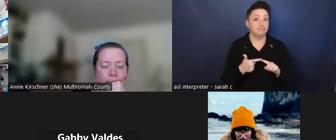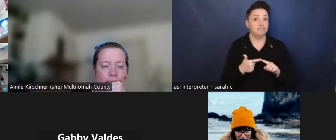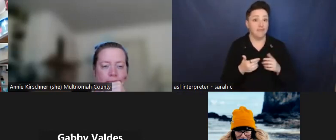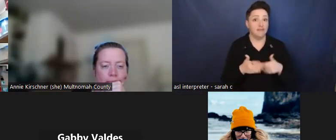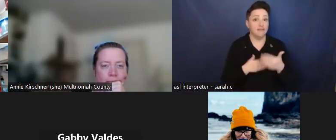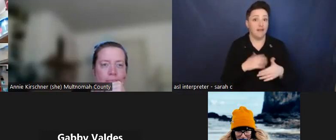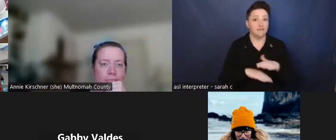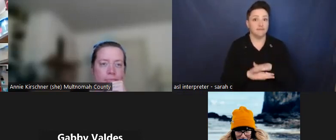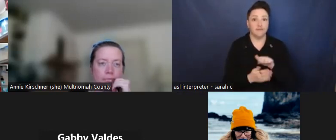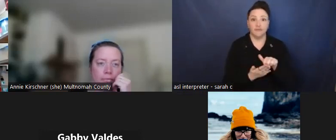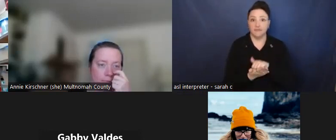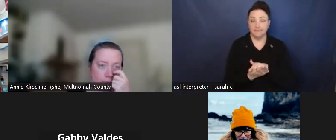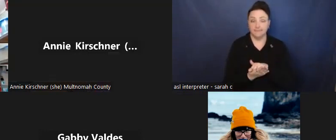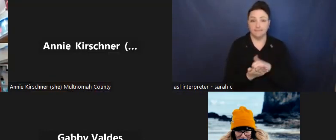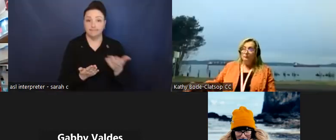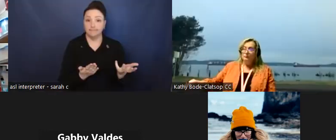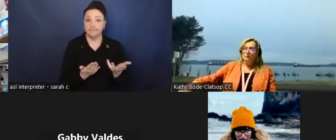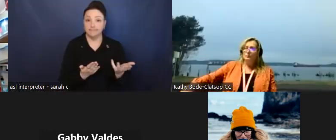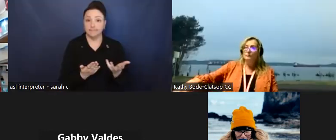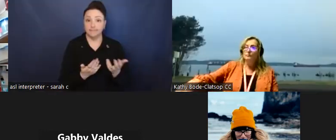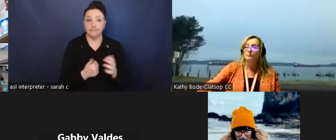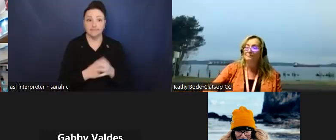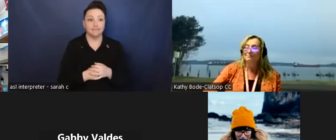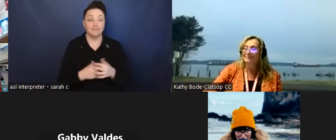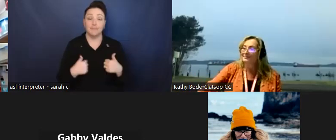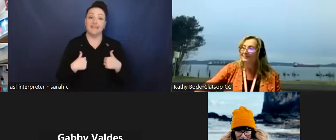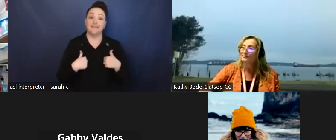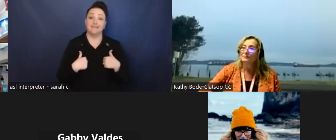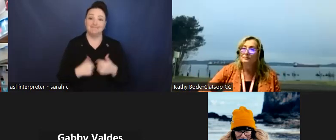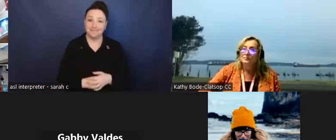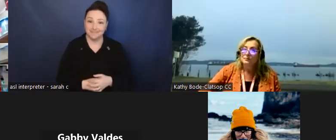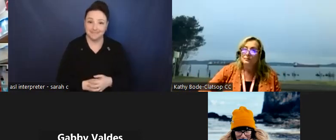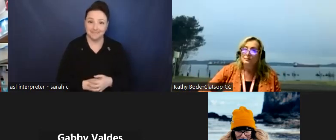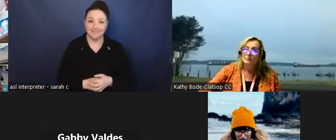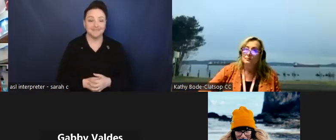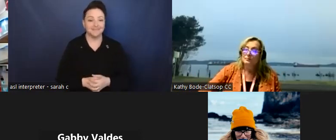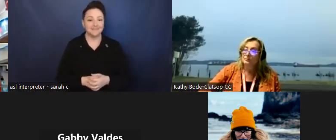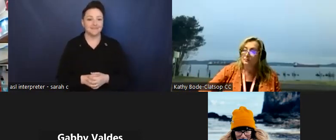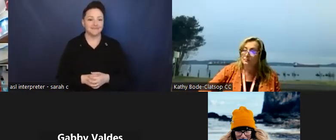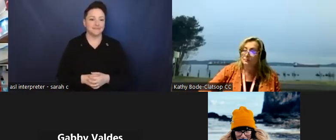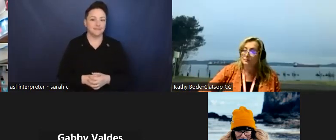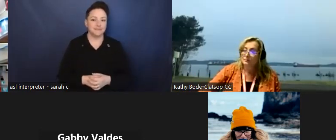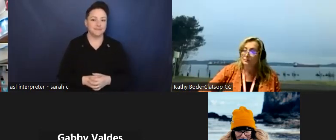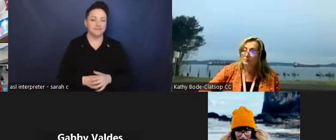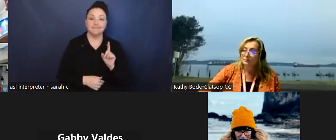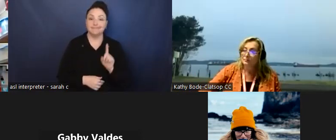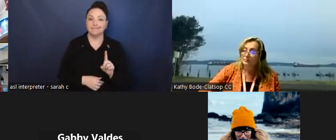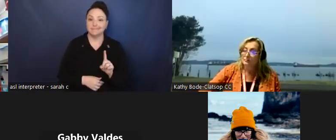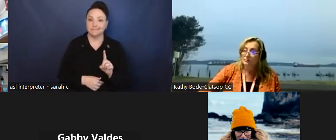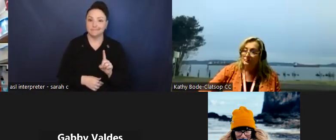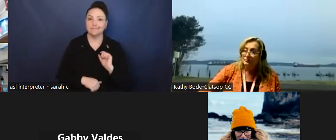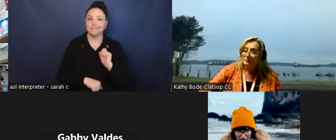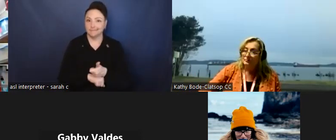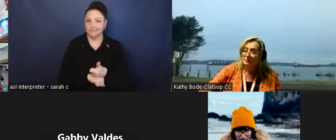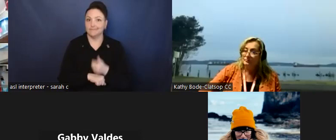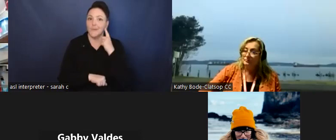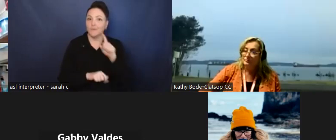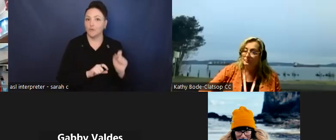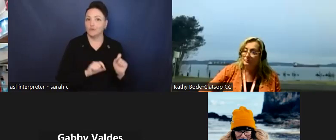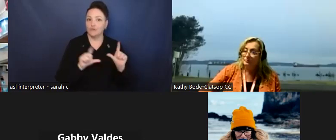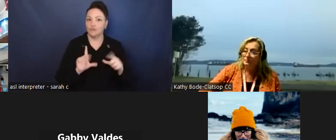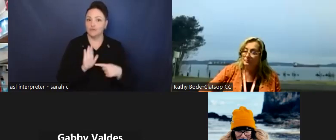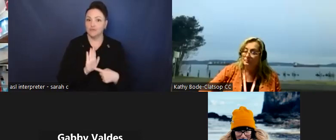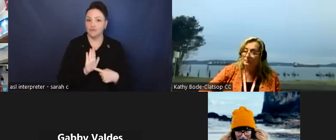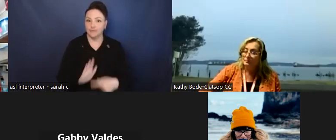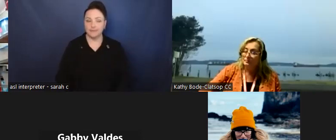And that is me. So let me set things up. And talk about the OEP